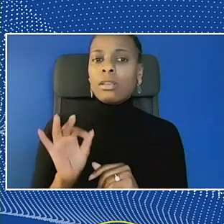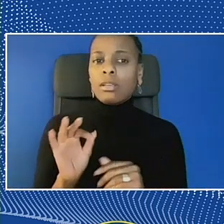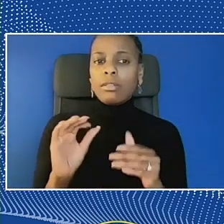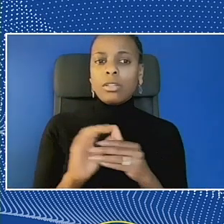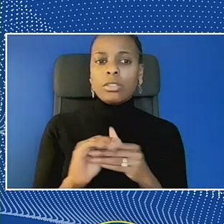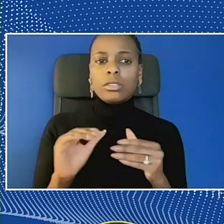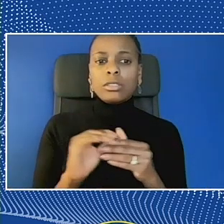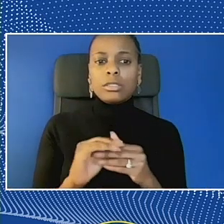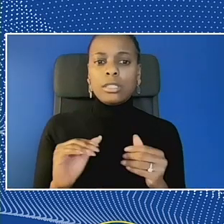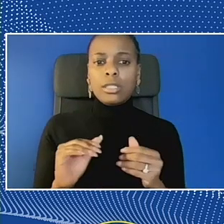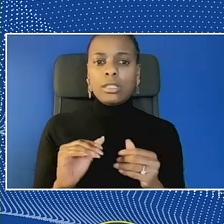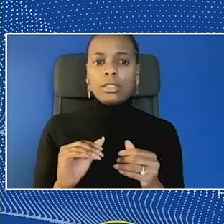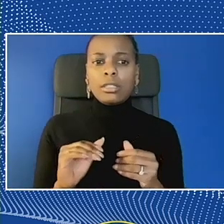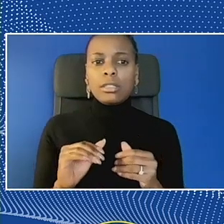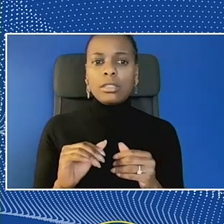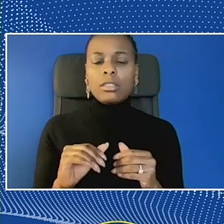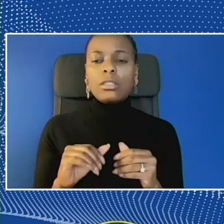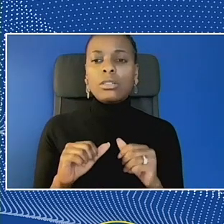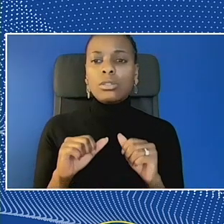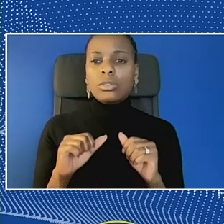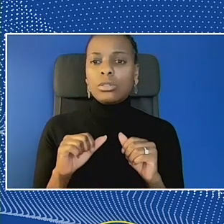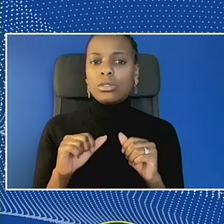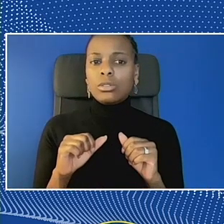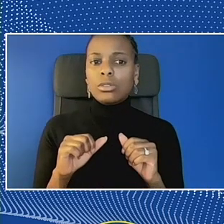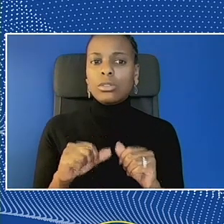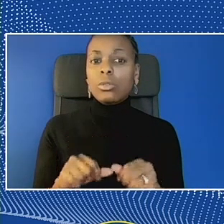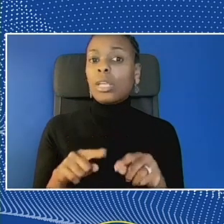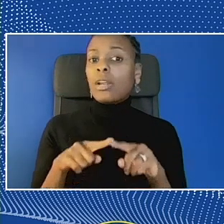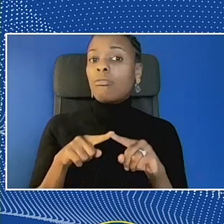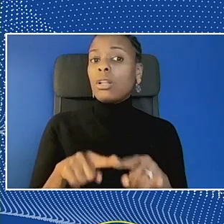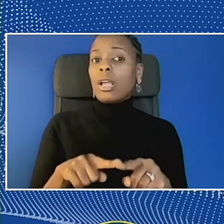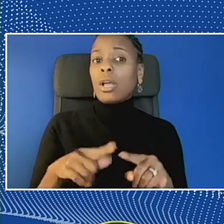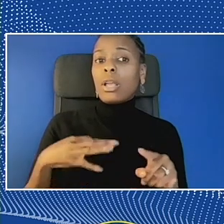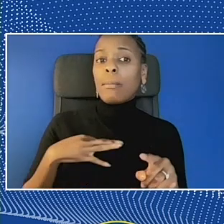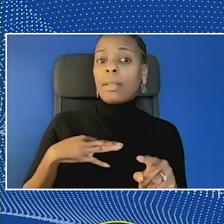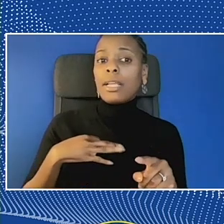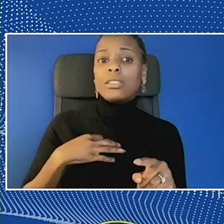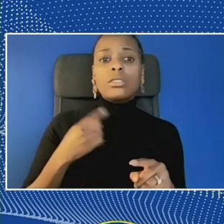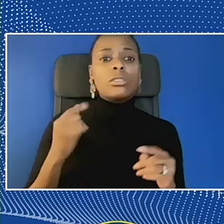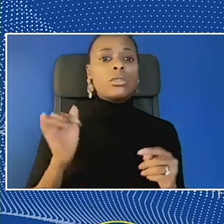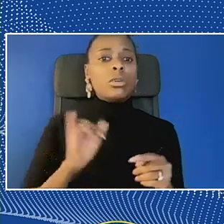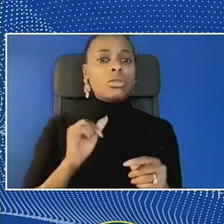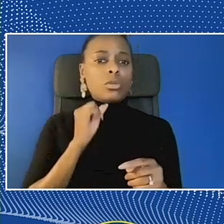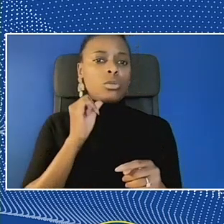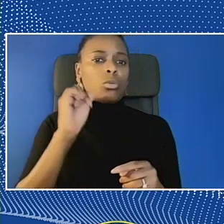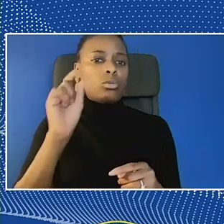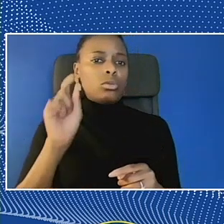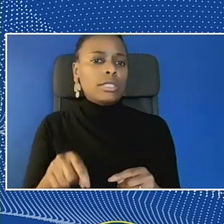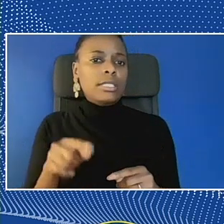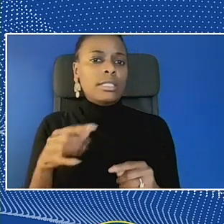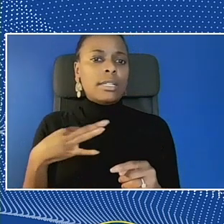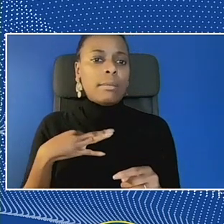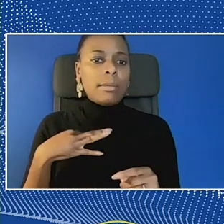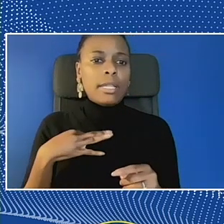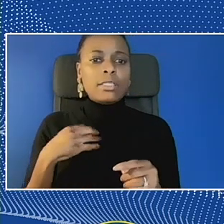application, you also do not need to rely on an application just so it's not misunderstood. Thank you, Jessica.